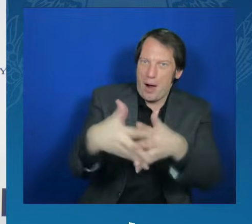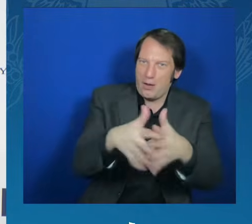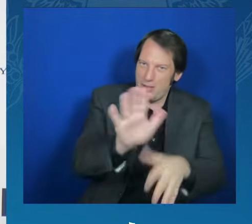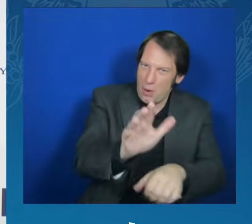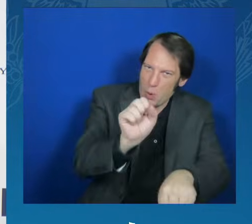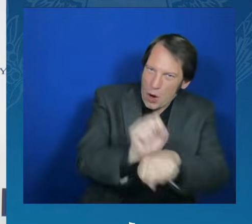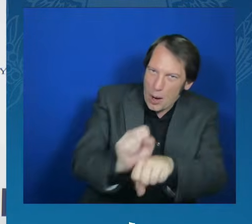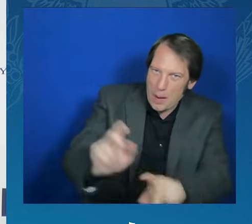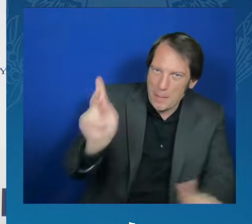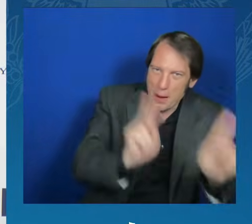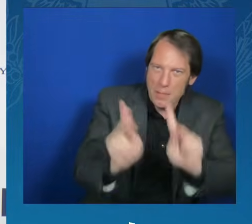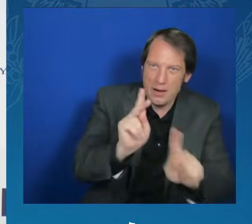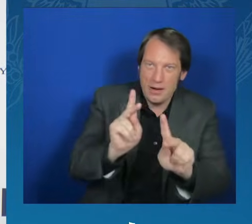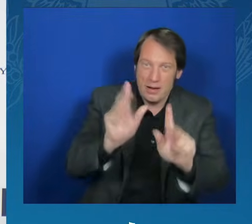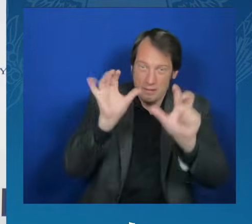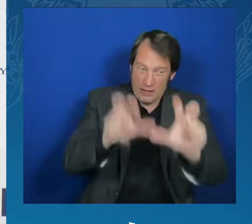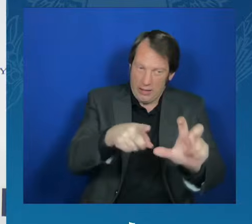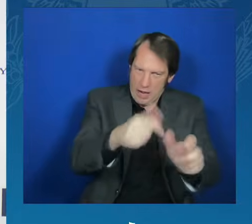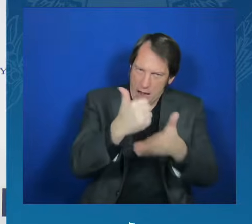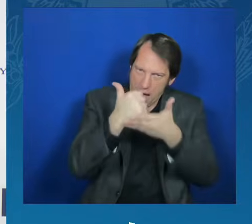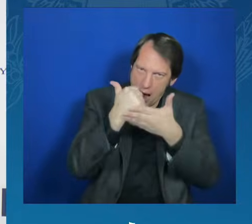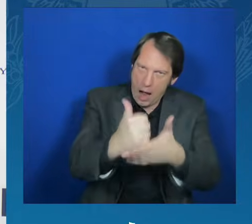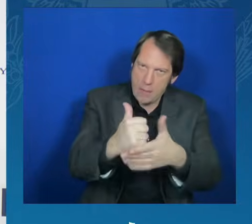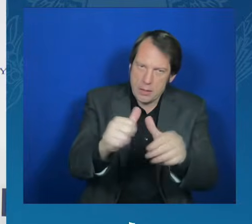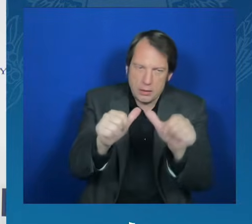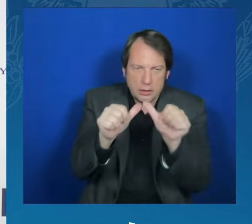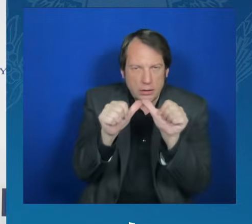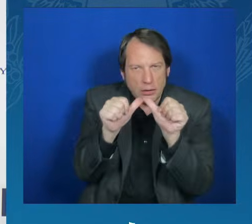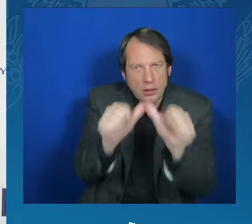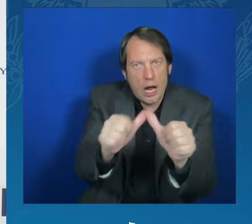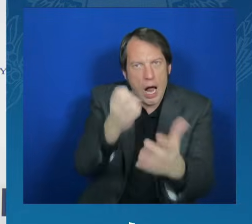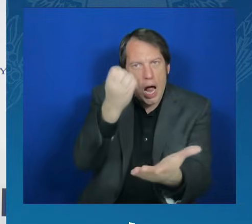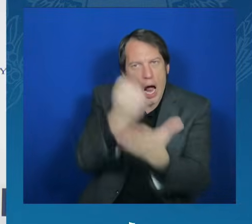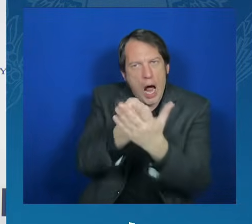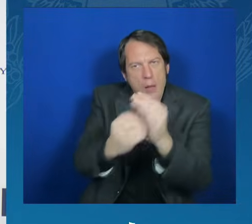We are clear: We cannot be strong abroad if we are not strong at home.